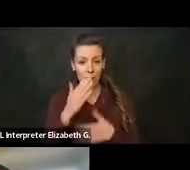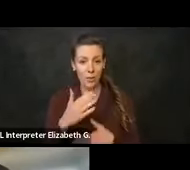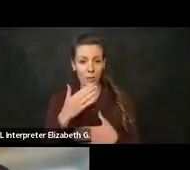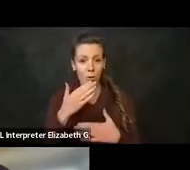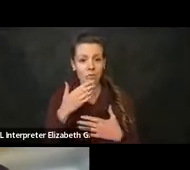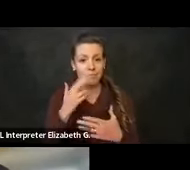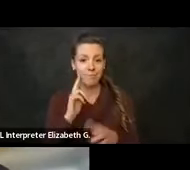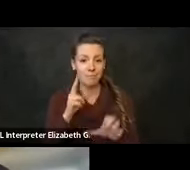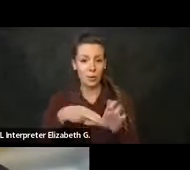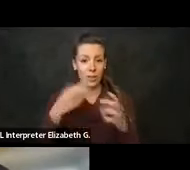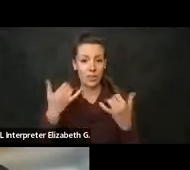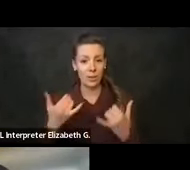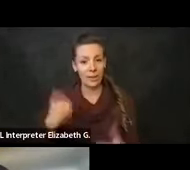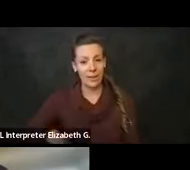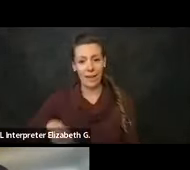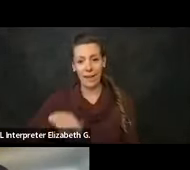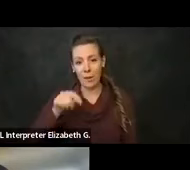I'm Paul Gullixson, communications manager